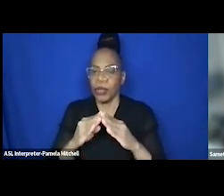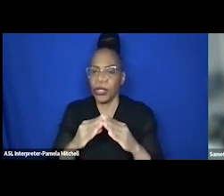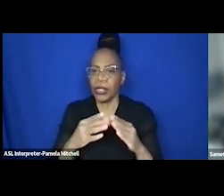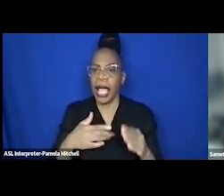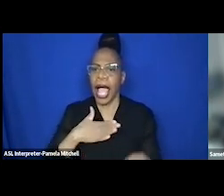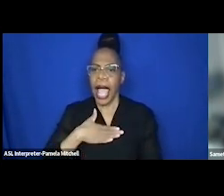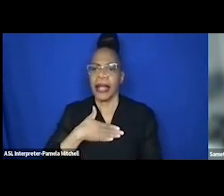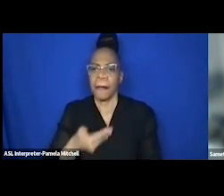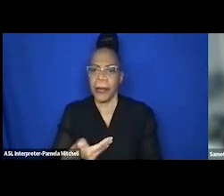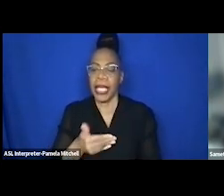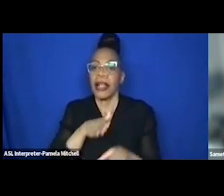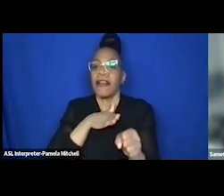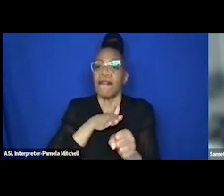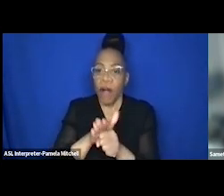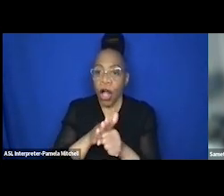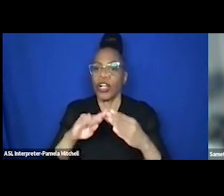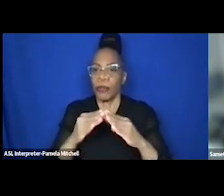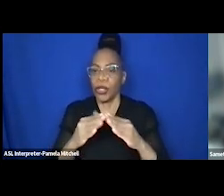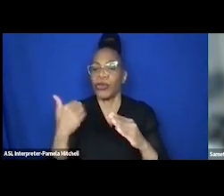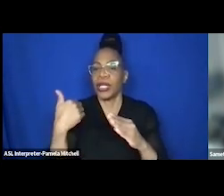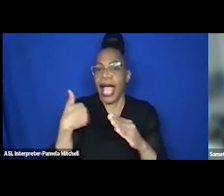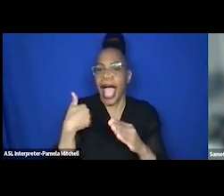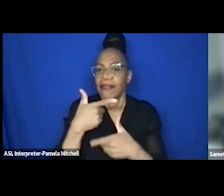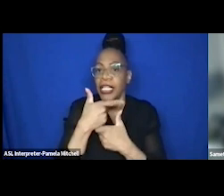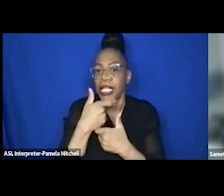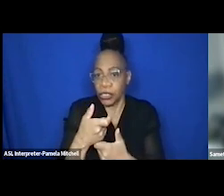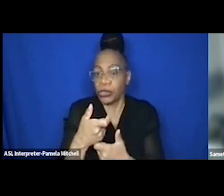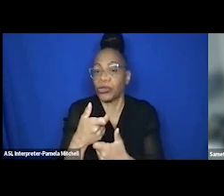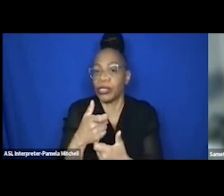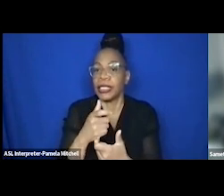anyone in that has a stake, you know, in preventing and ending homelessness.